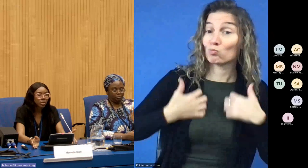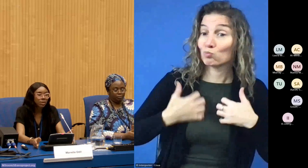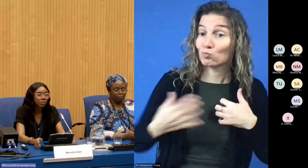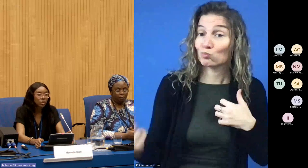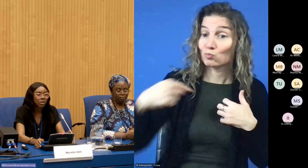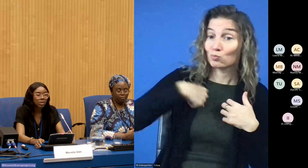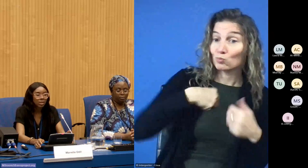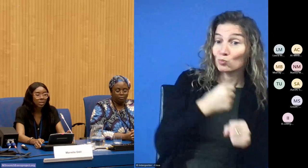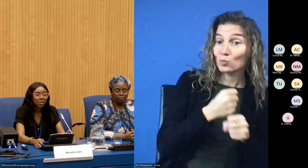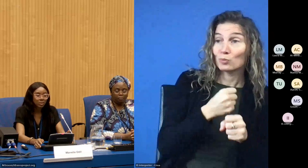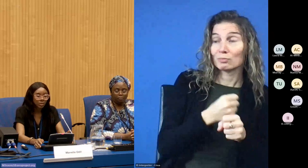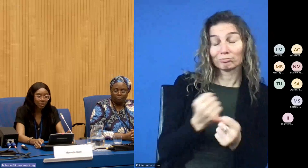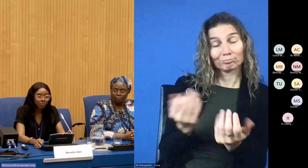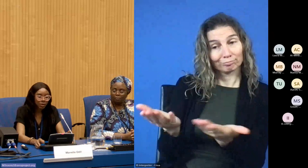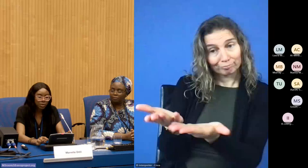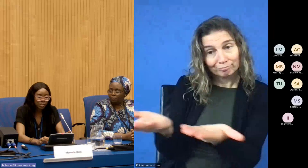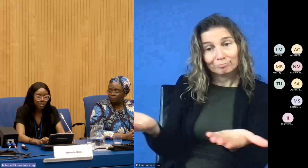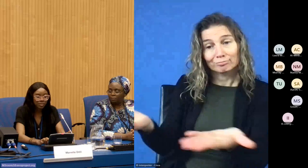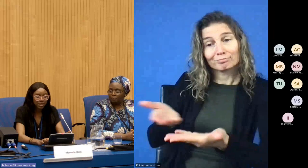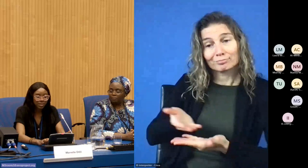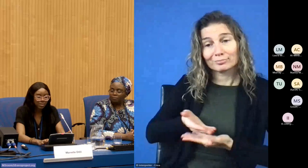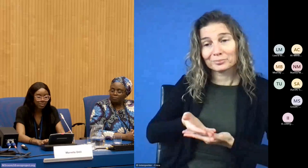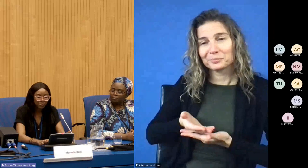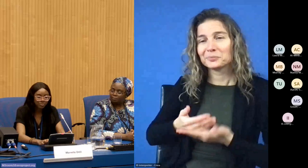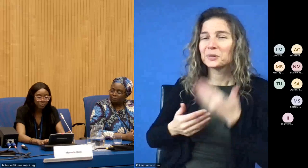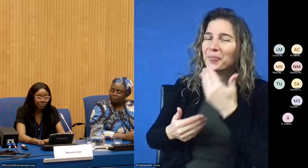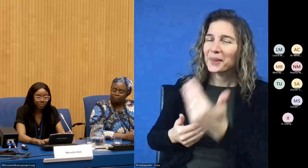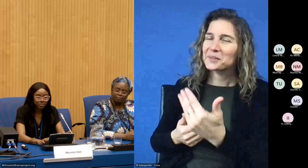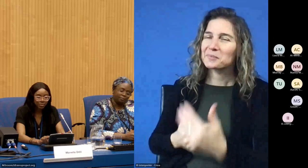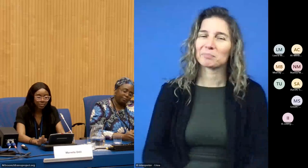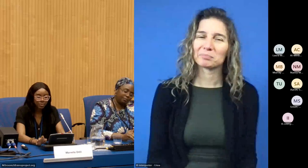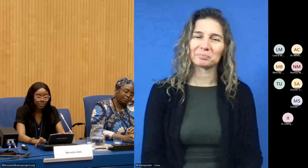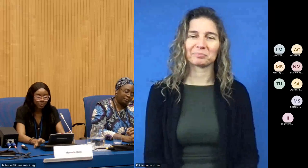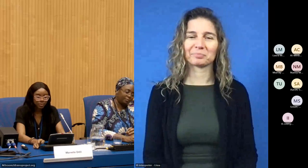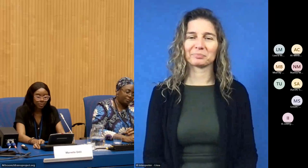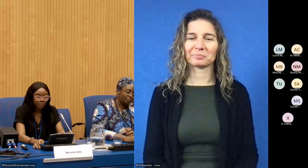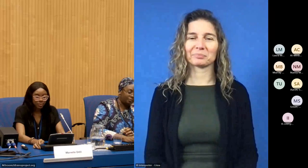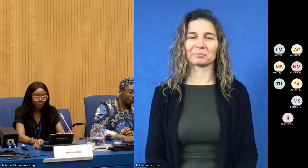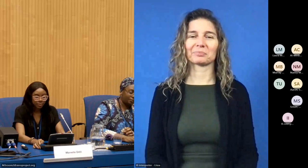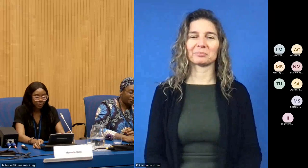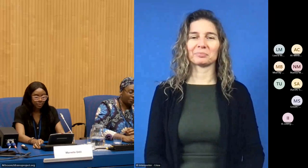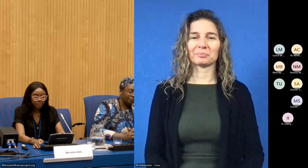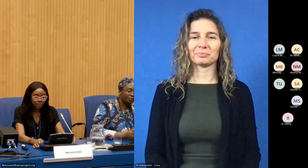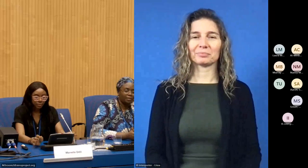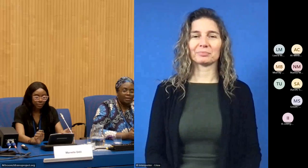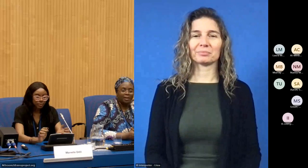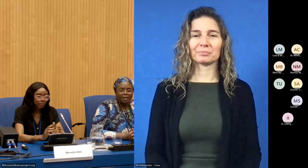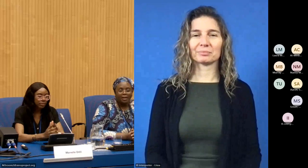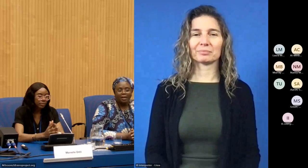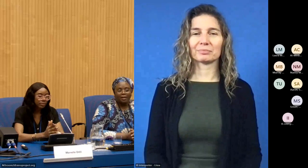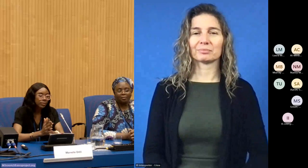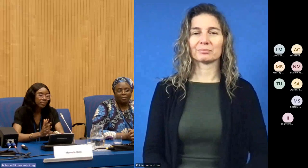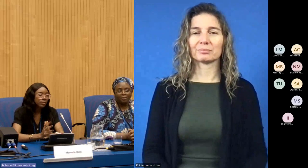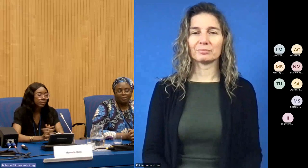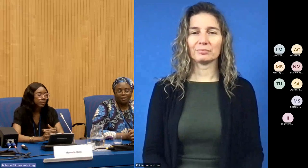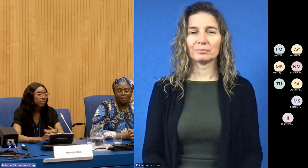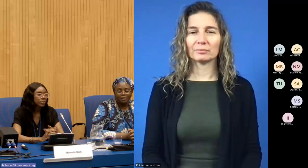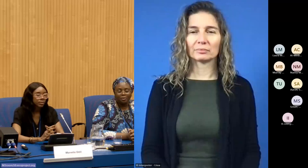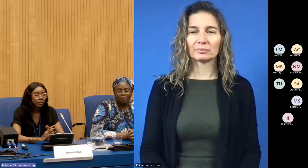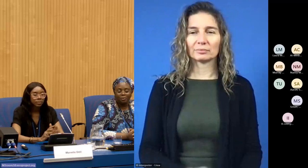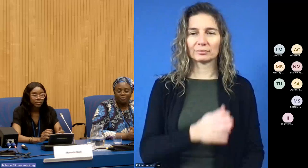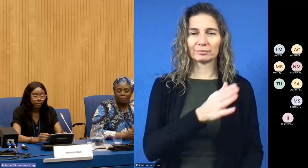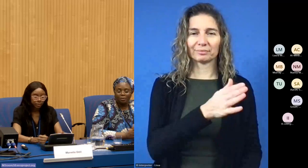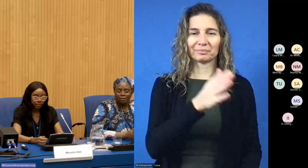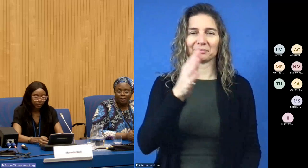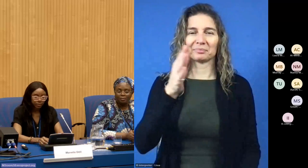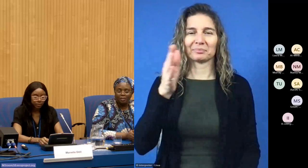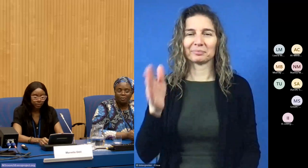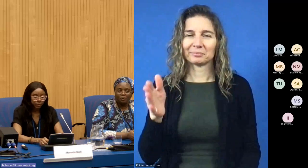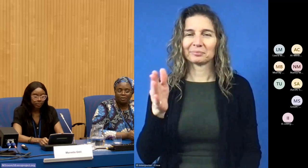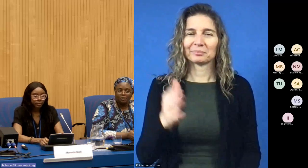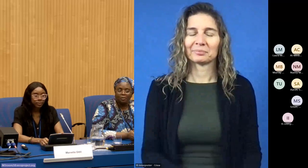what I'm doing. Thank you very much in advance. IFEDINMA NWIGWE: It's been a wonderful experience